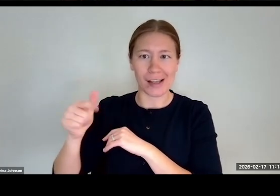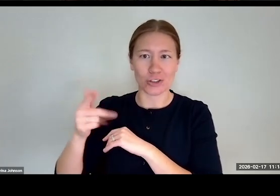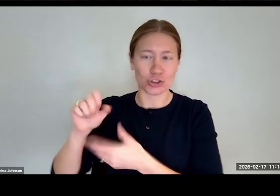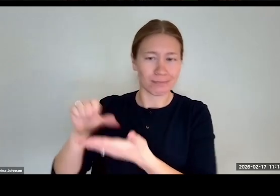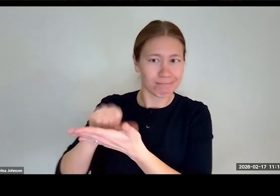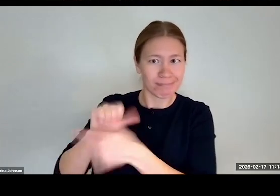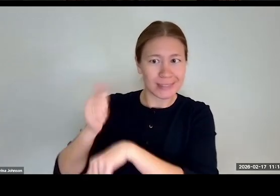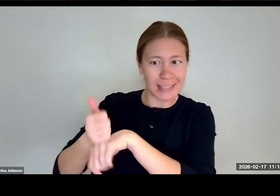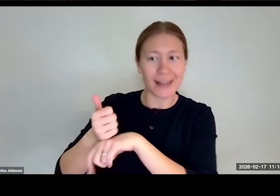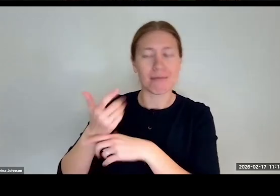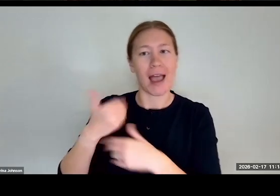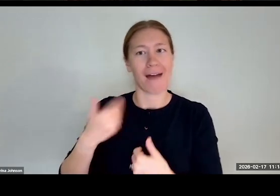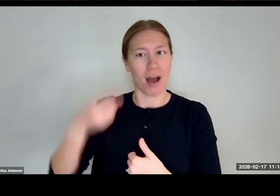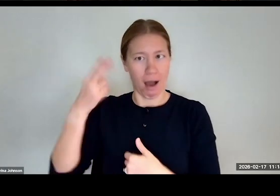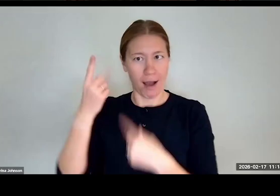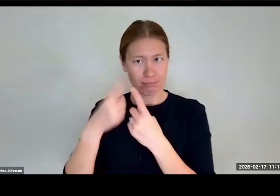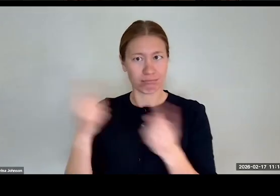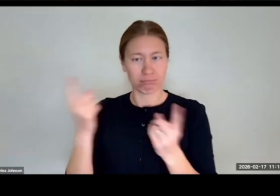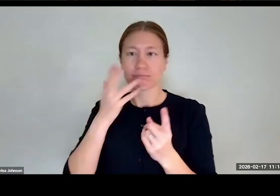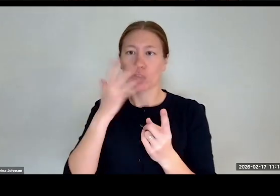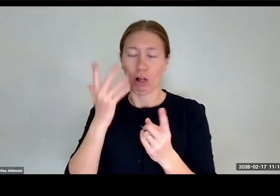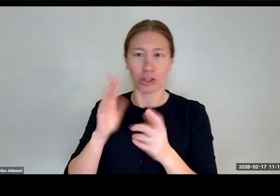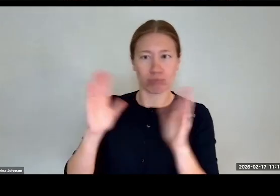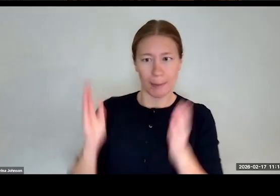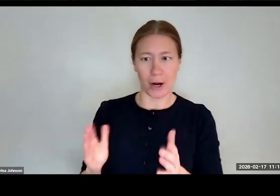and color contrast for your infographics and other data visuals.